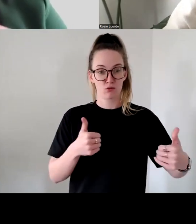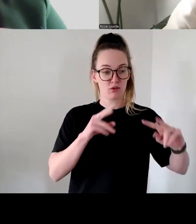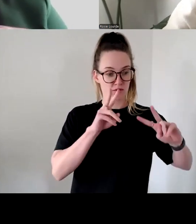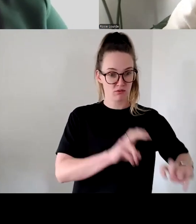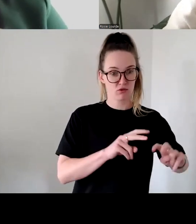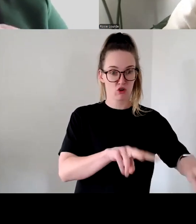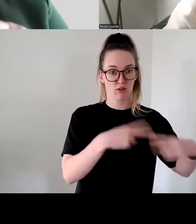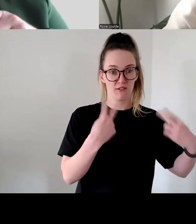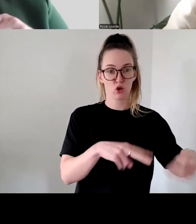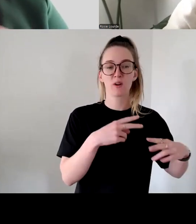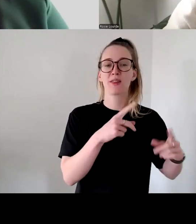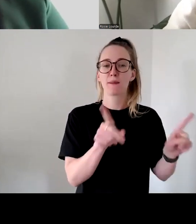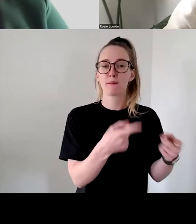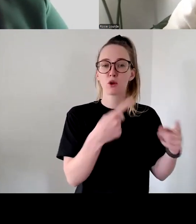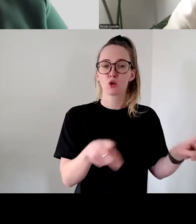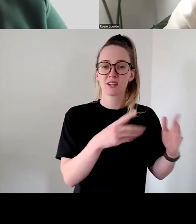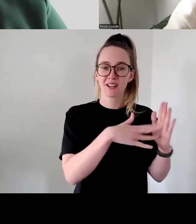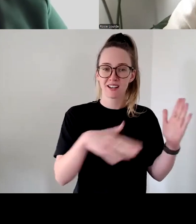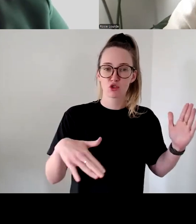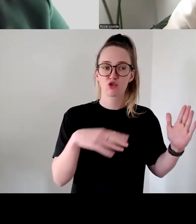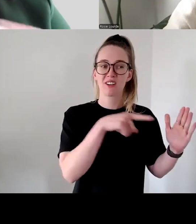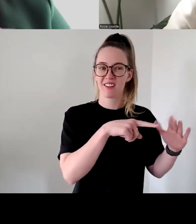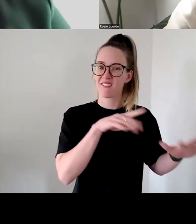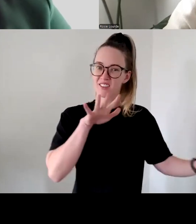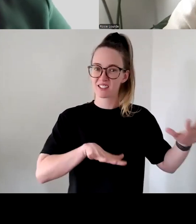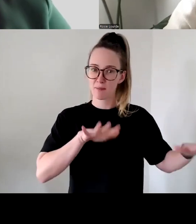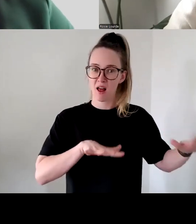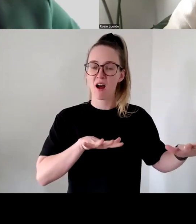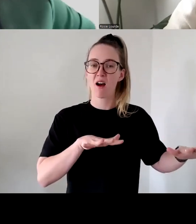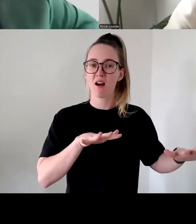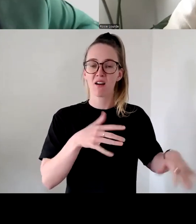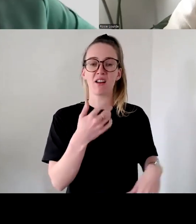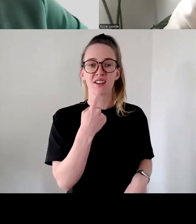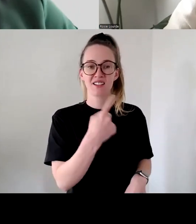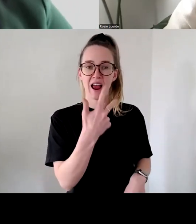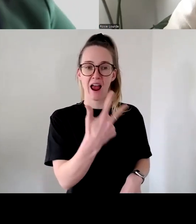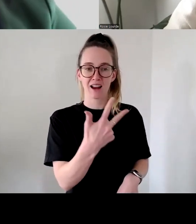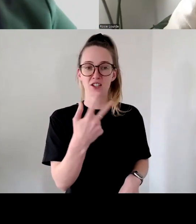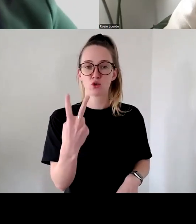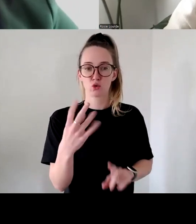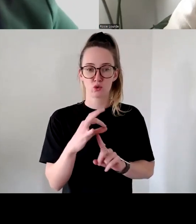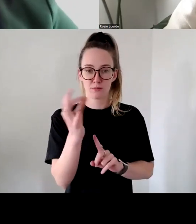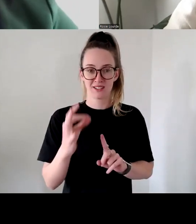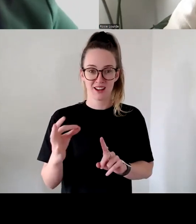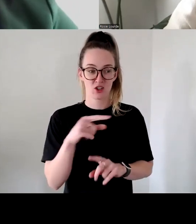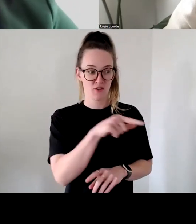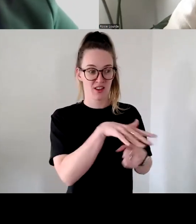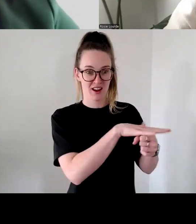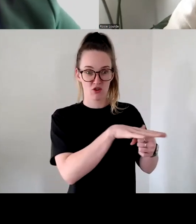music industry made similar findings saying 82% of participants in that industry did not report.